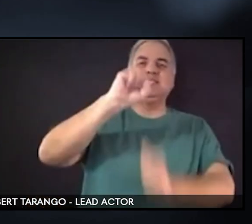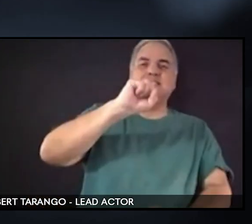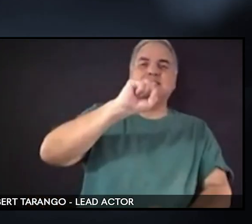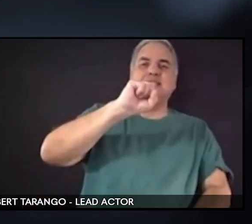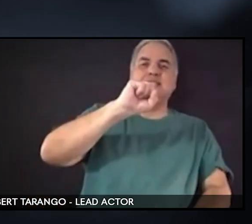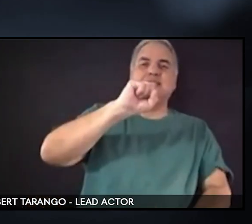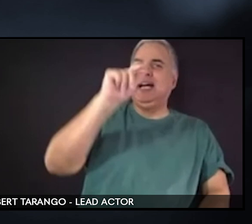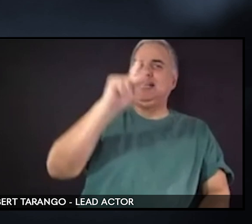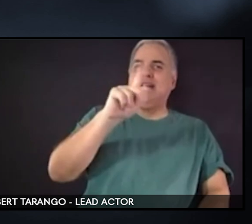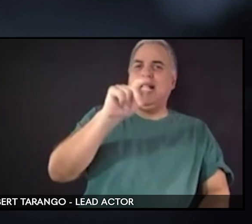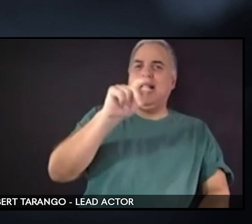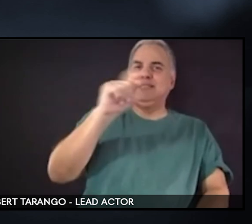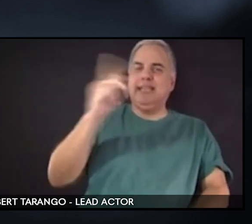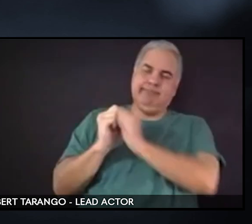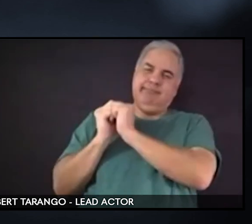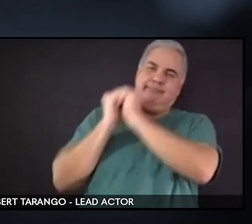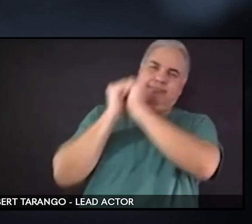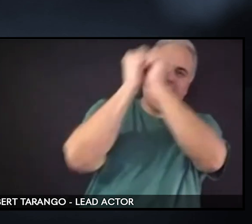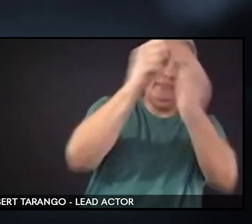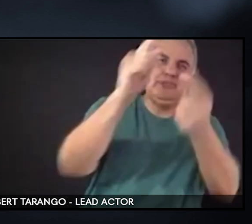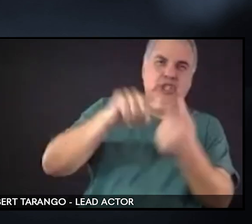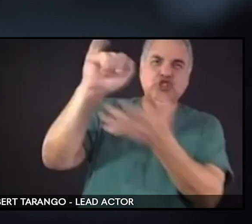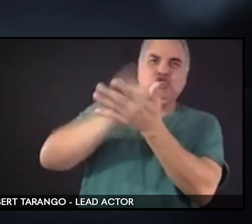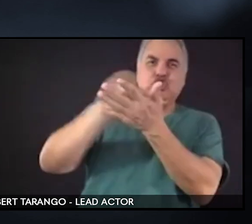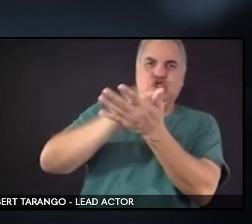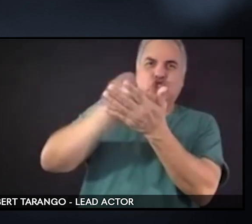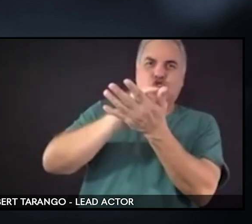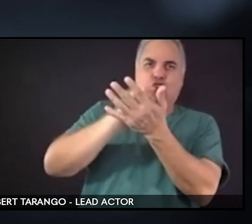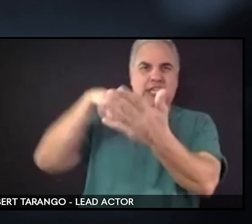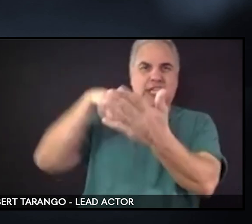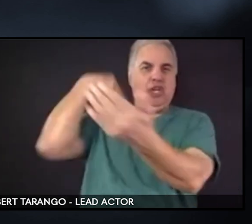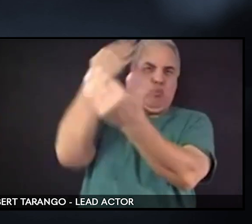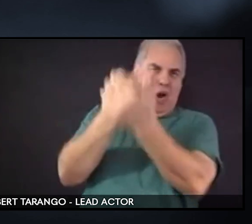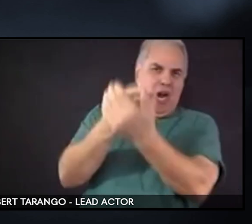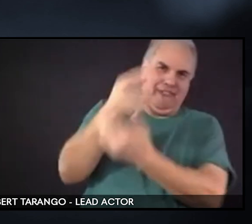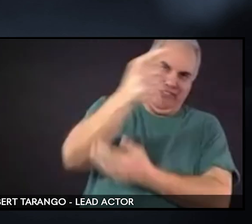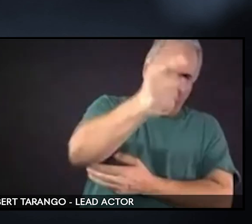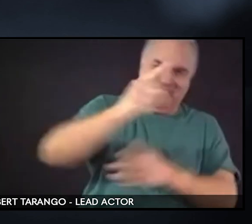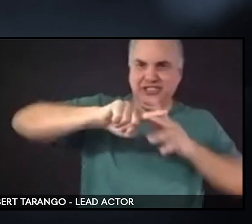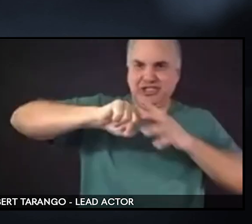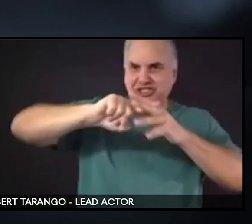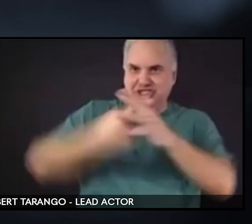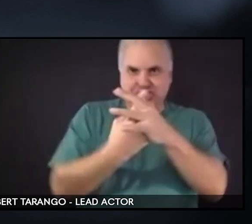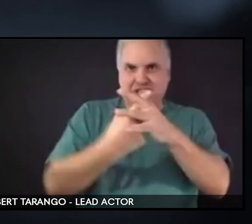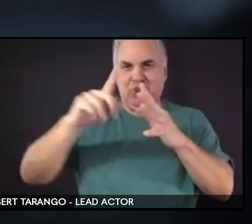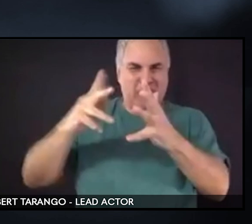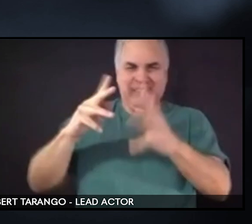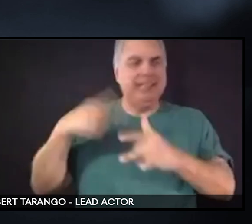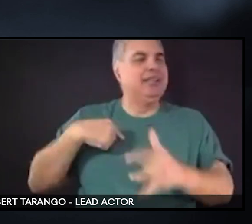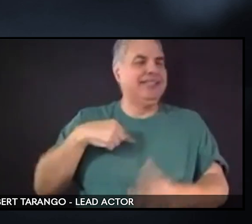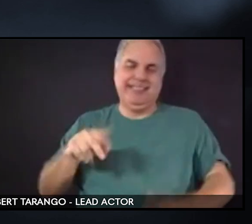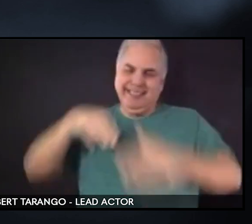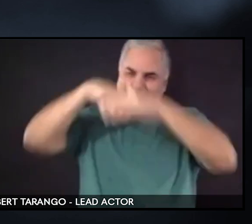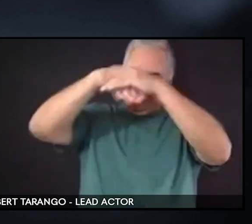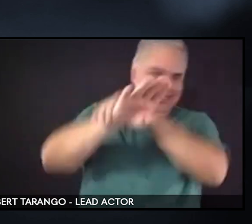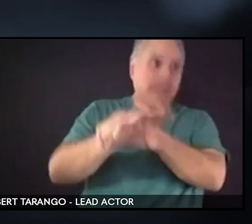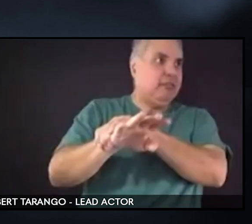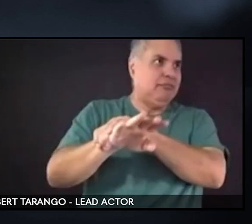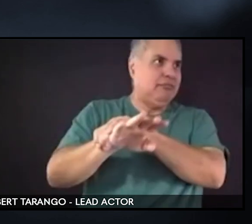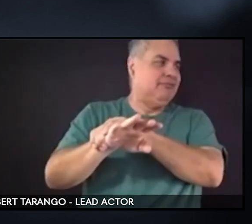Robert: Well, I think that one of the things that I would like to do, is when